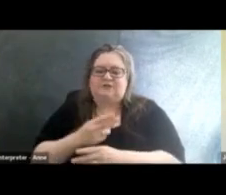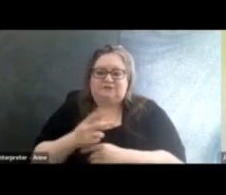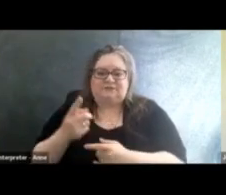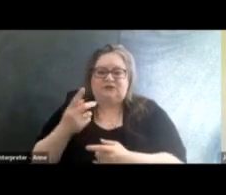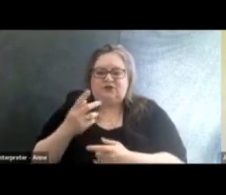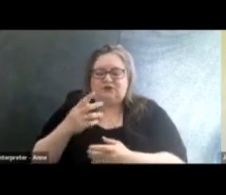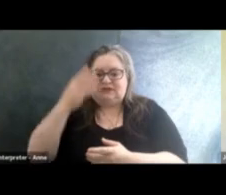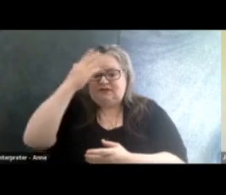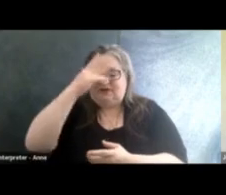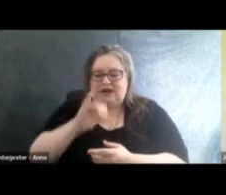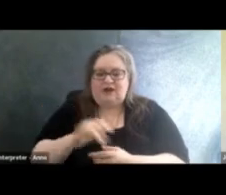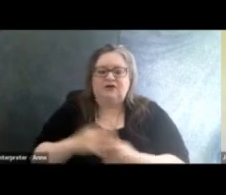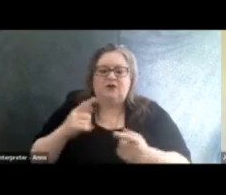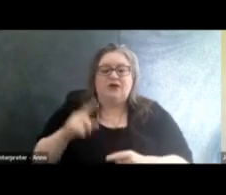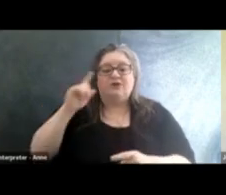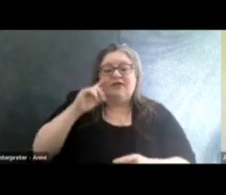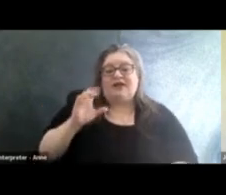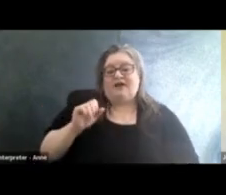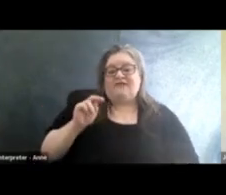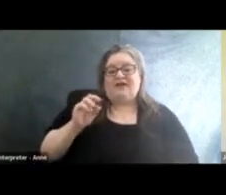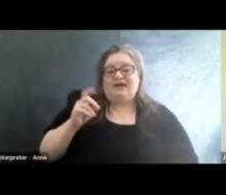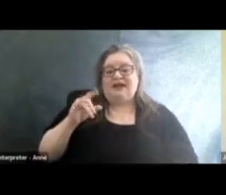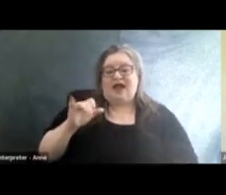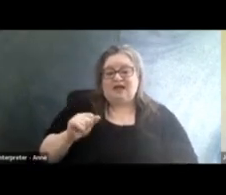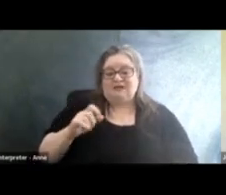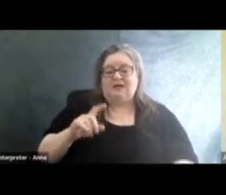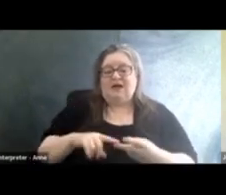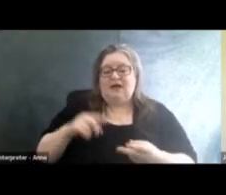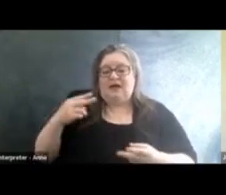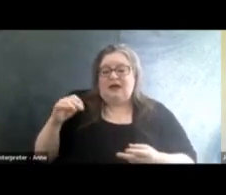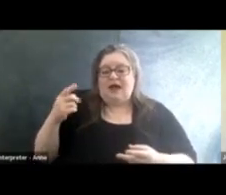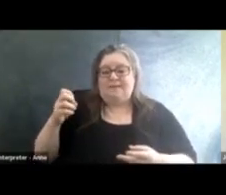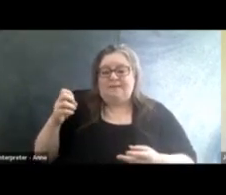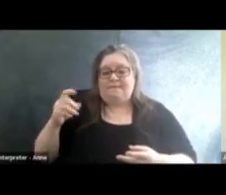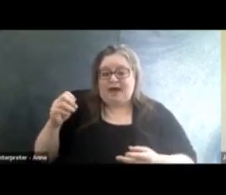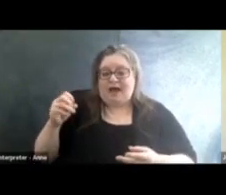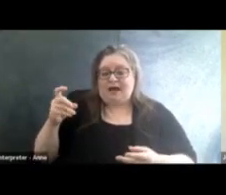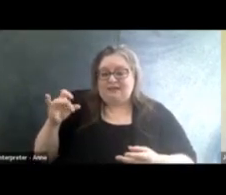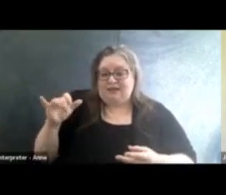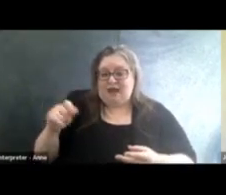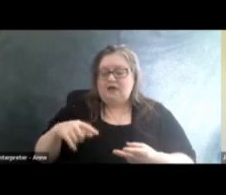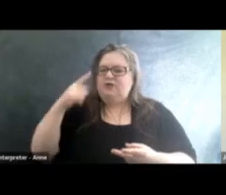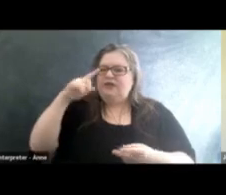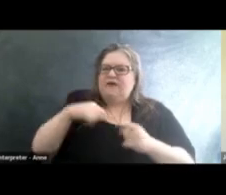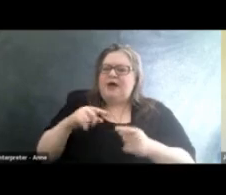anoxia, hypoxia, you know, think about overdose. Think about